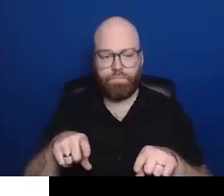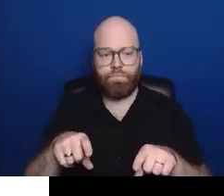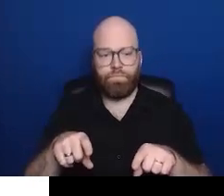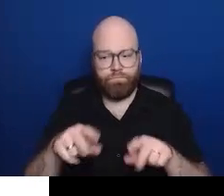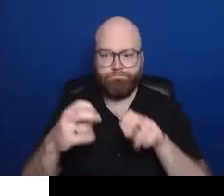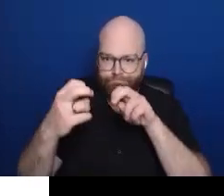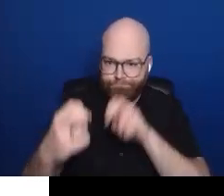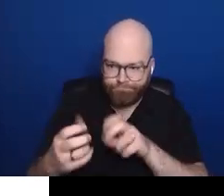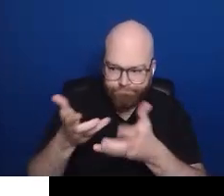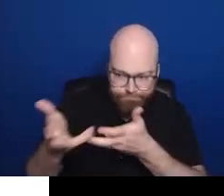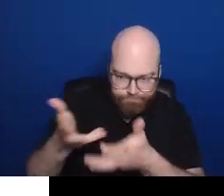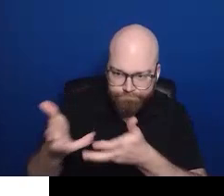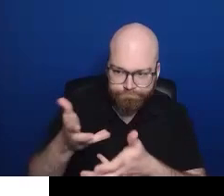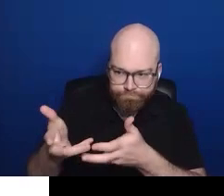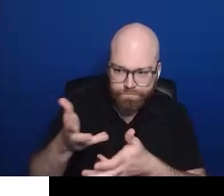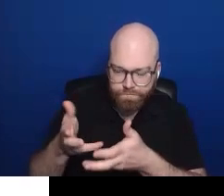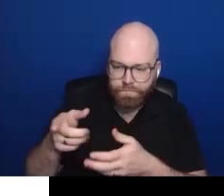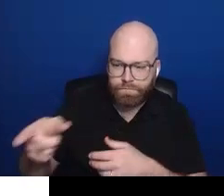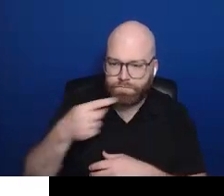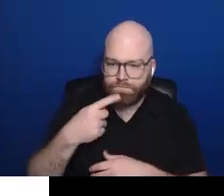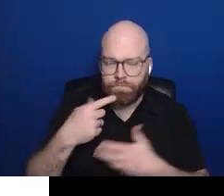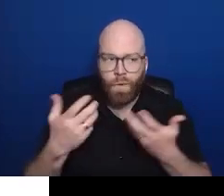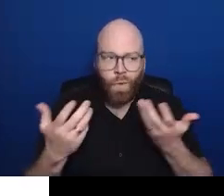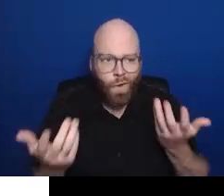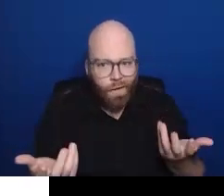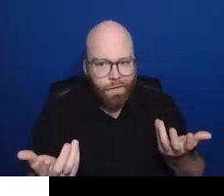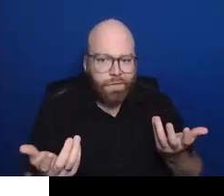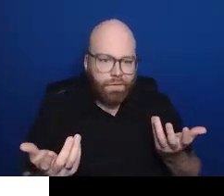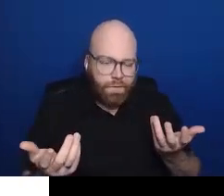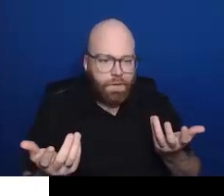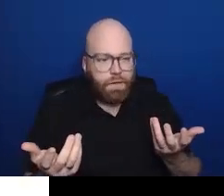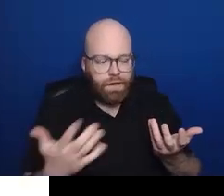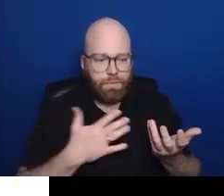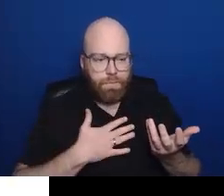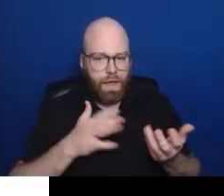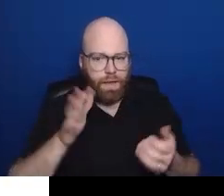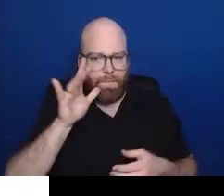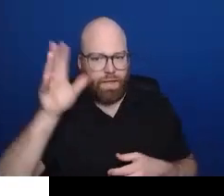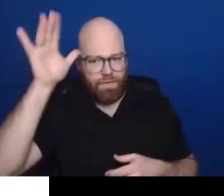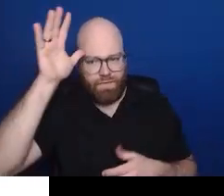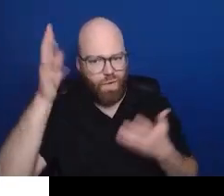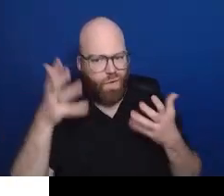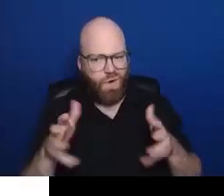and they will say, well, my parent already had a consultation and nothing can be done.